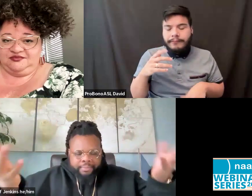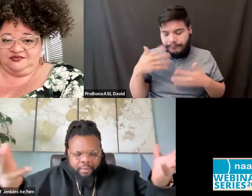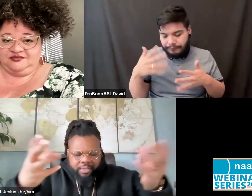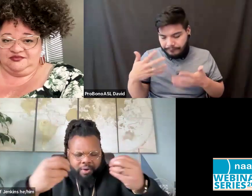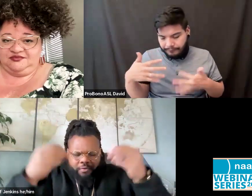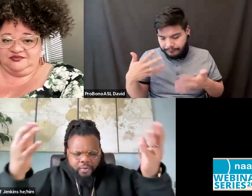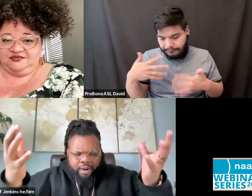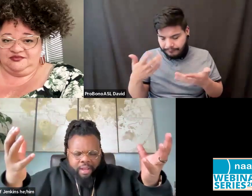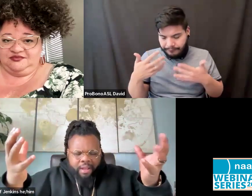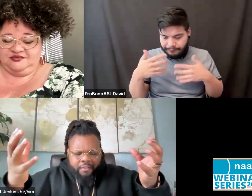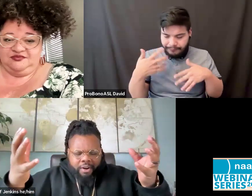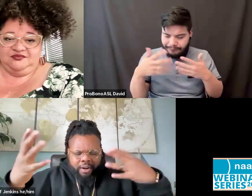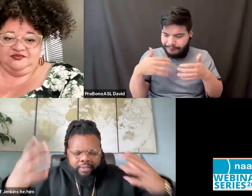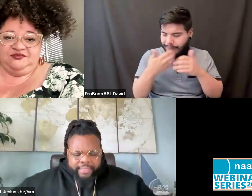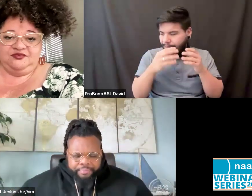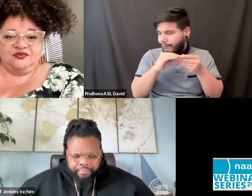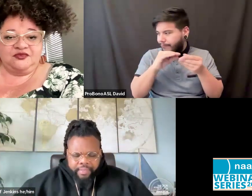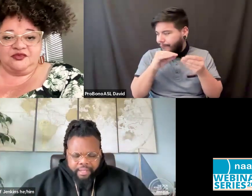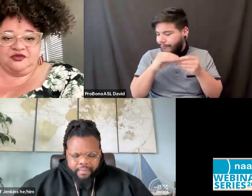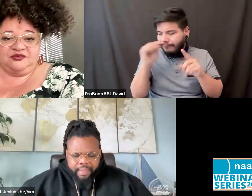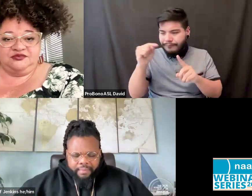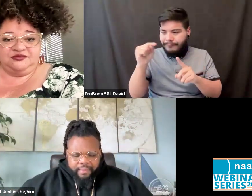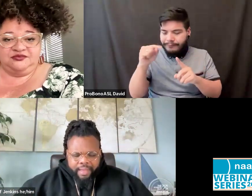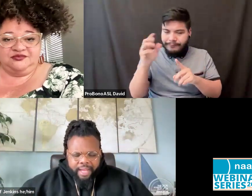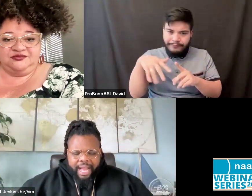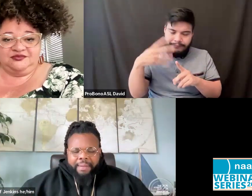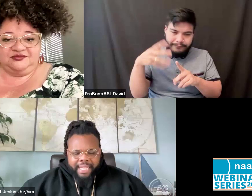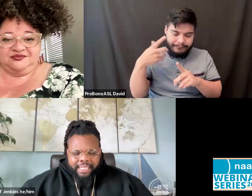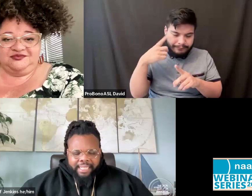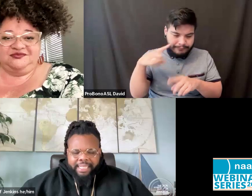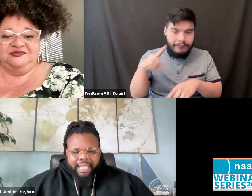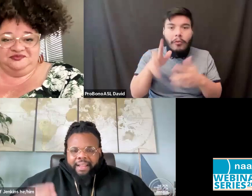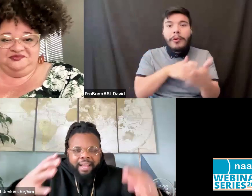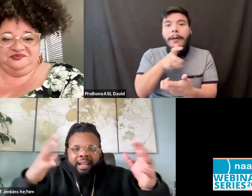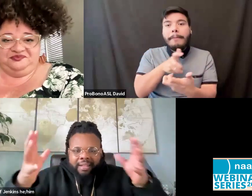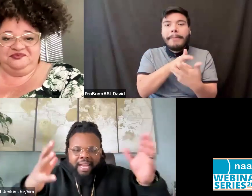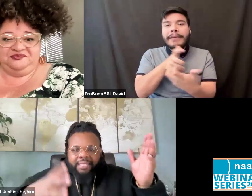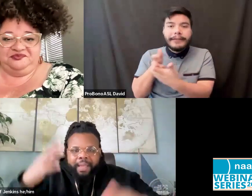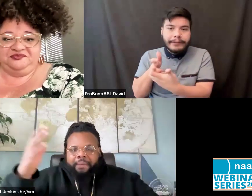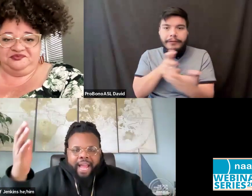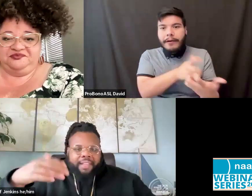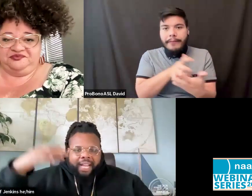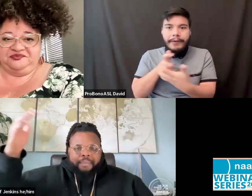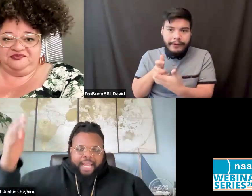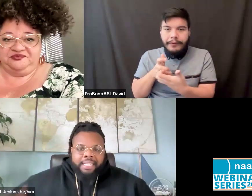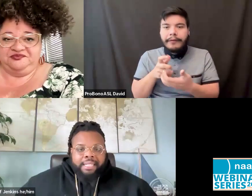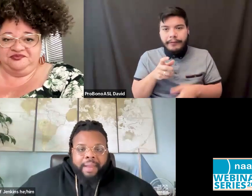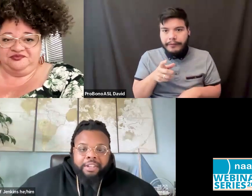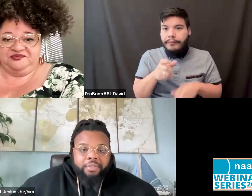what's the word for word accommodations like to be able to have the commendations to like do.